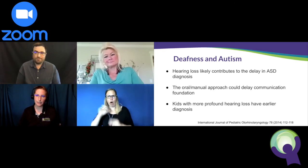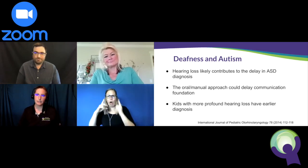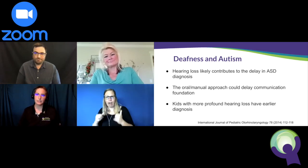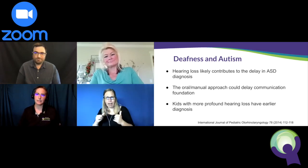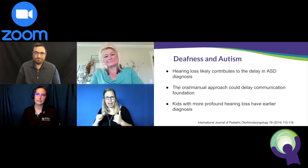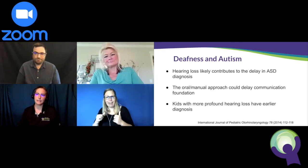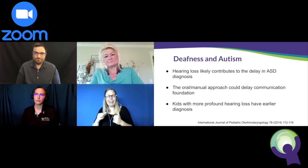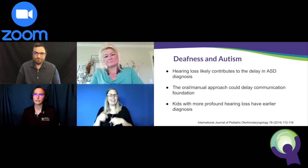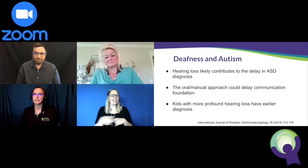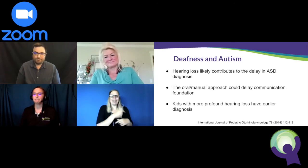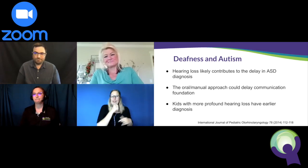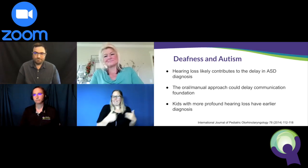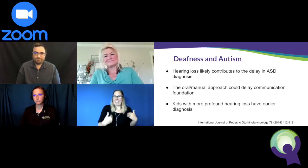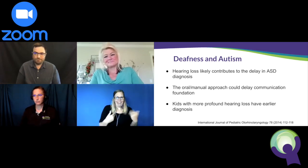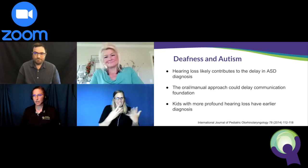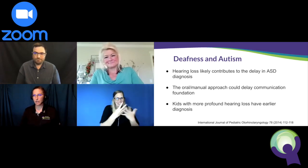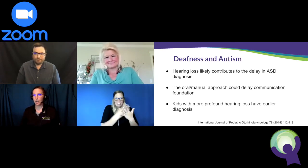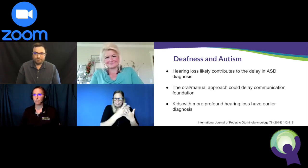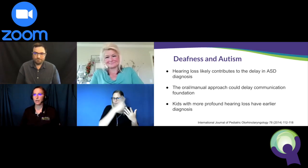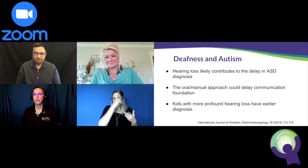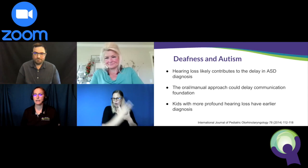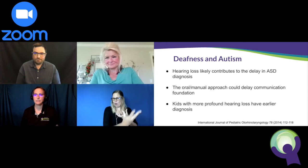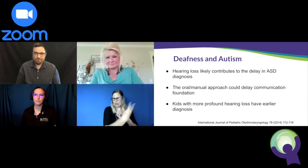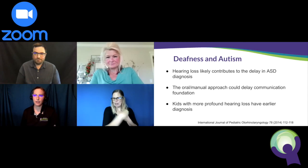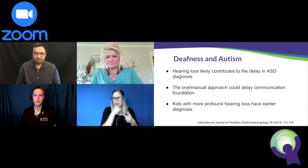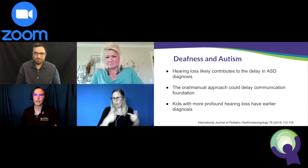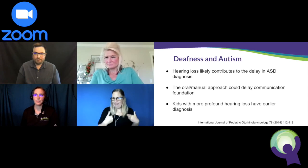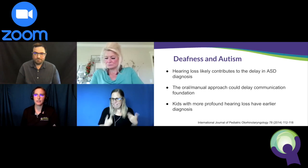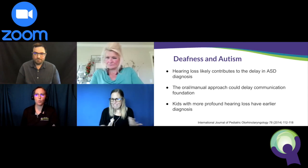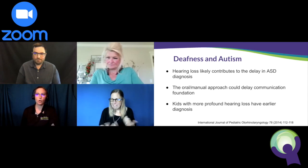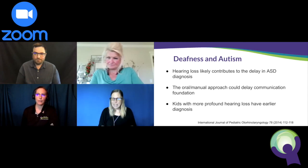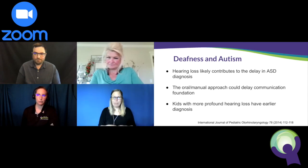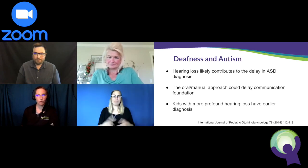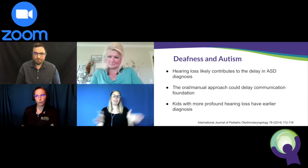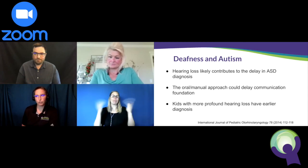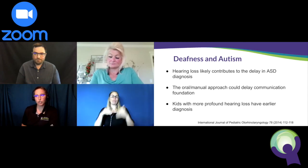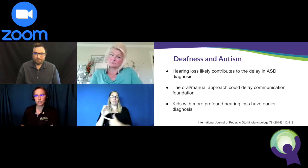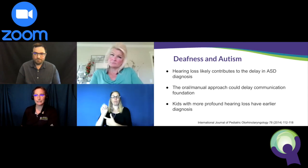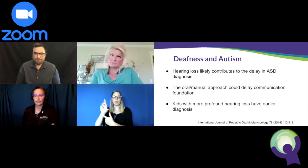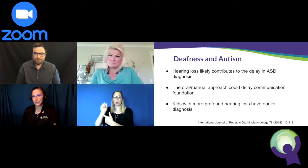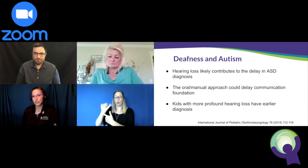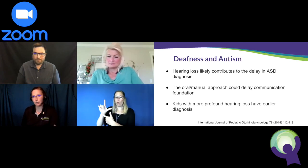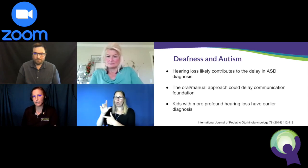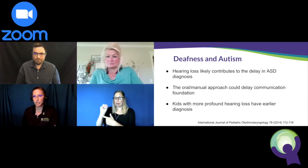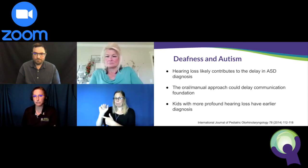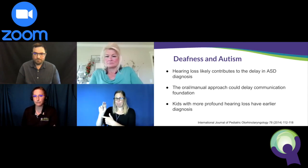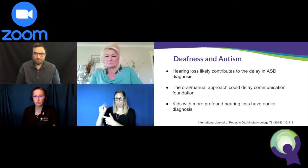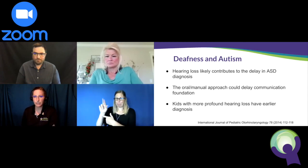So that's another reason. It has been found that the oral-manual approach could delay communication foundation